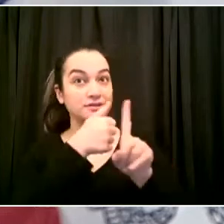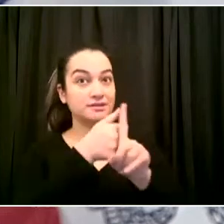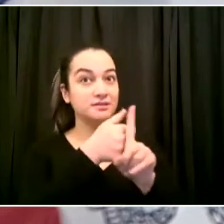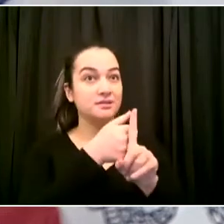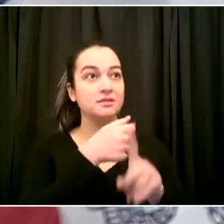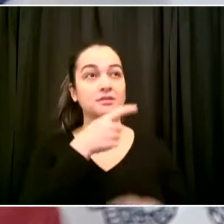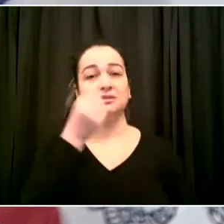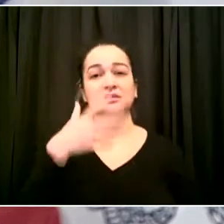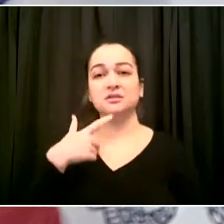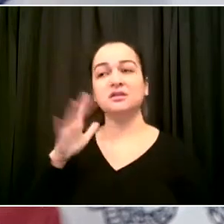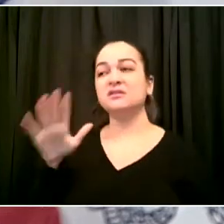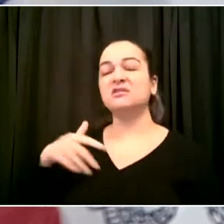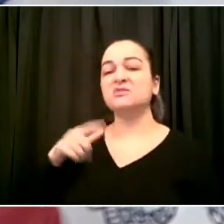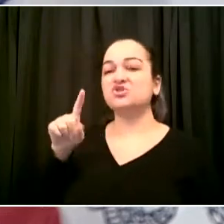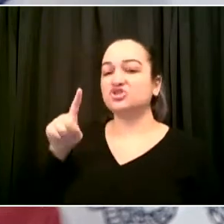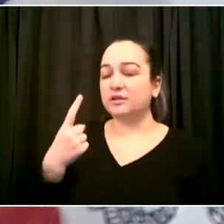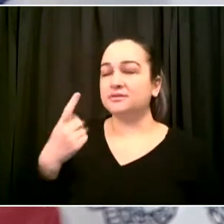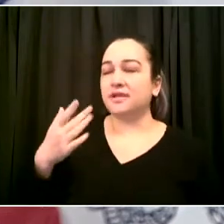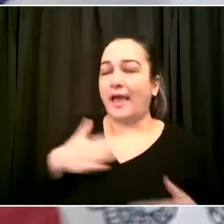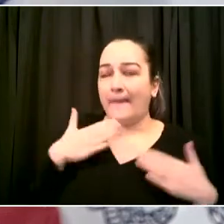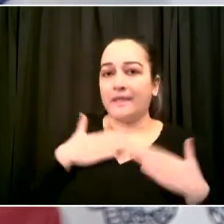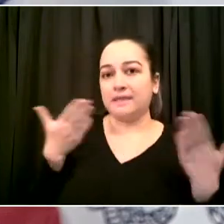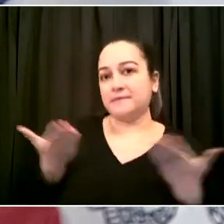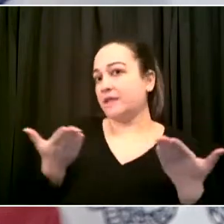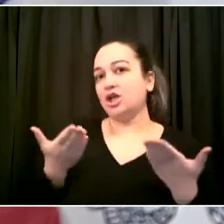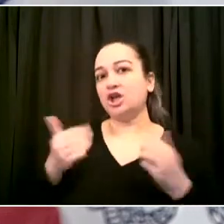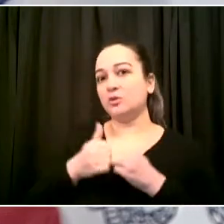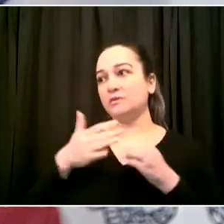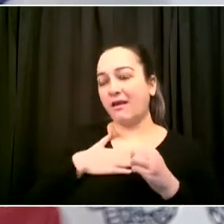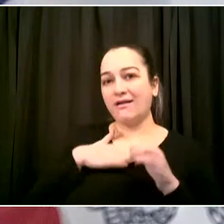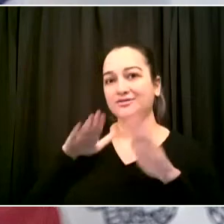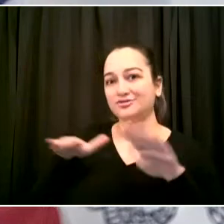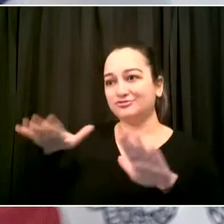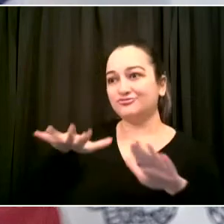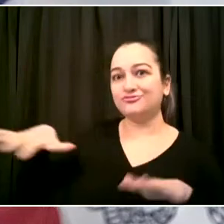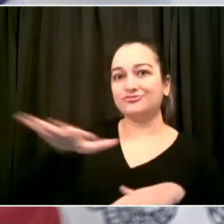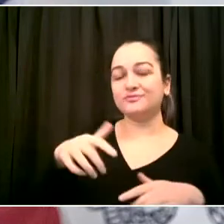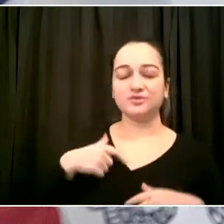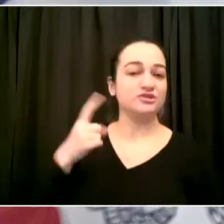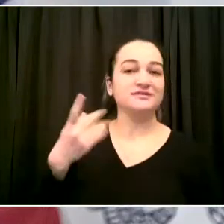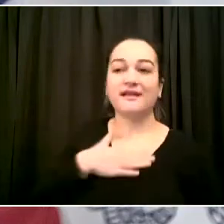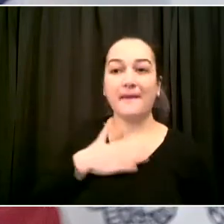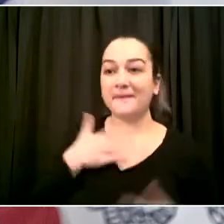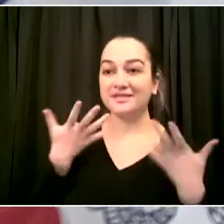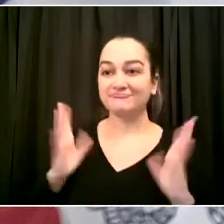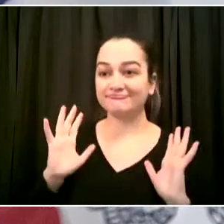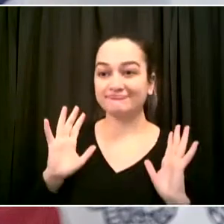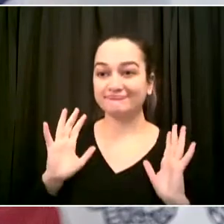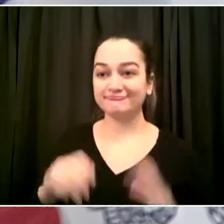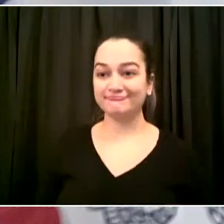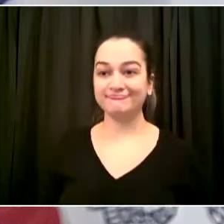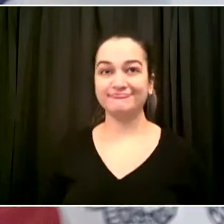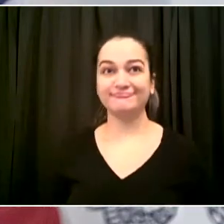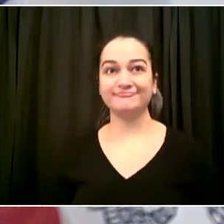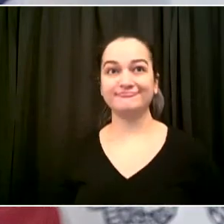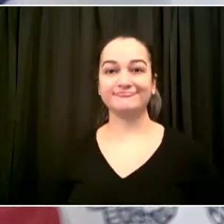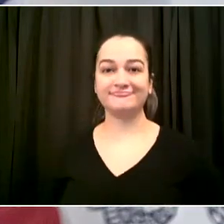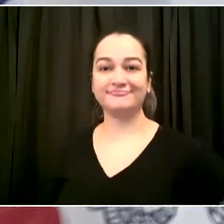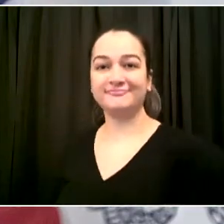WITTH H THE KIDS.S.